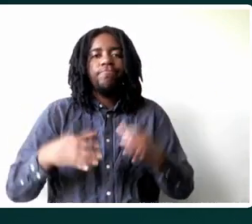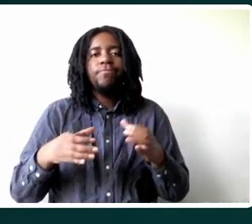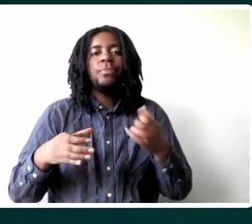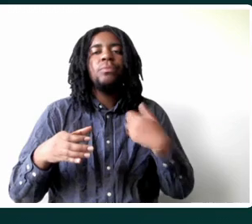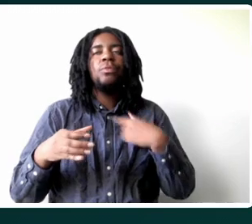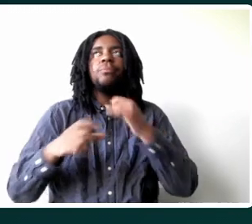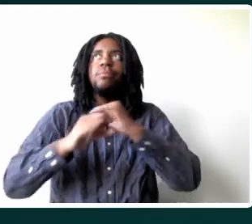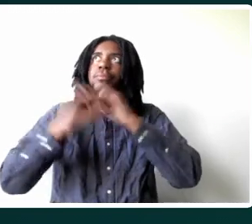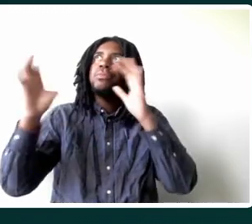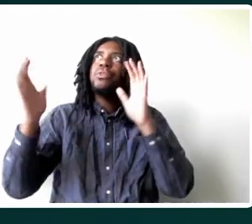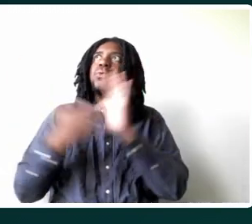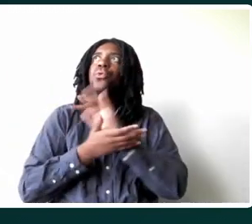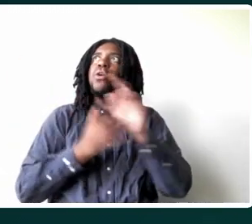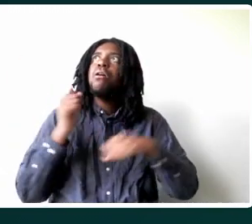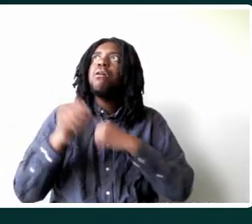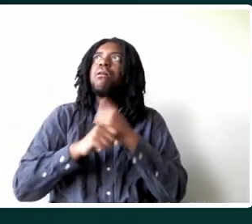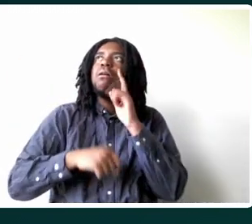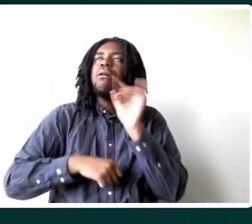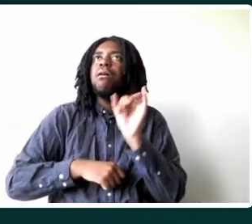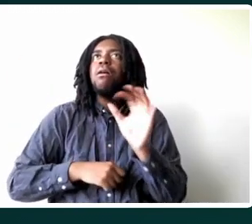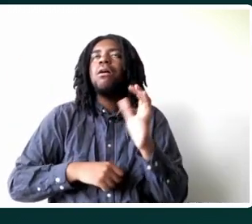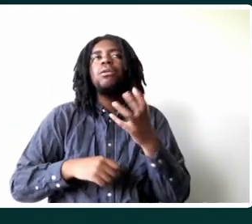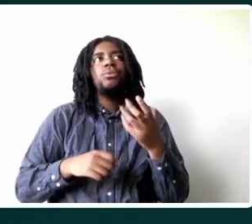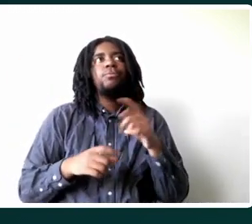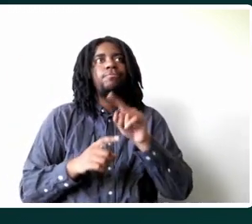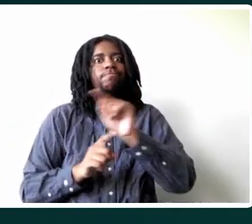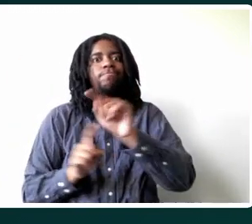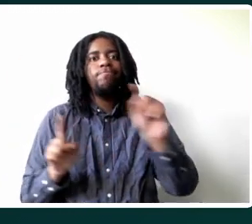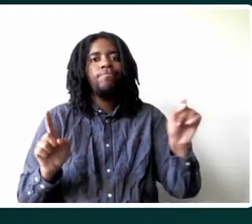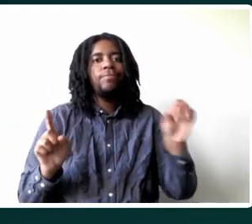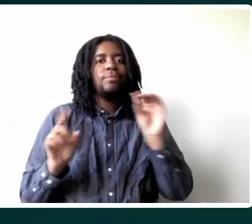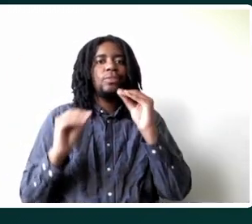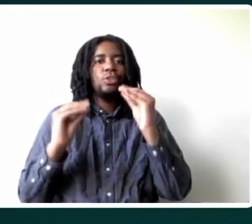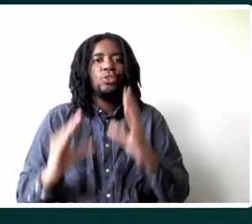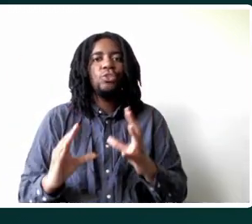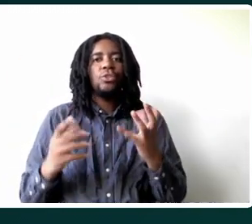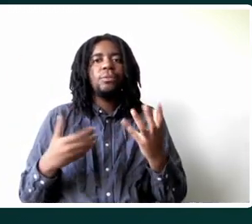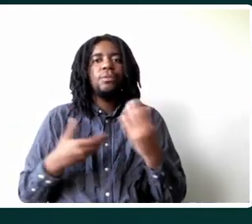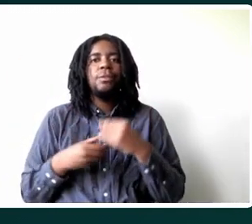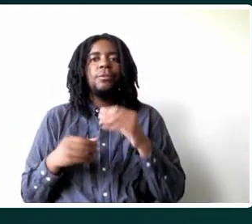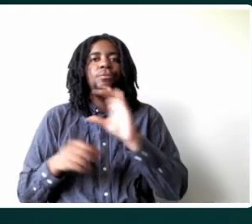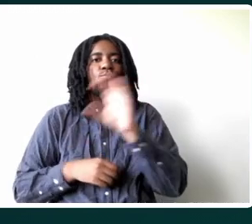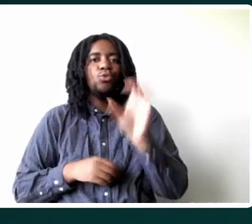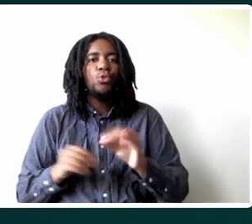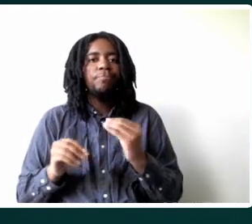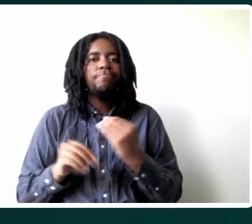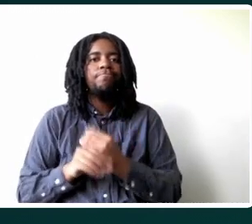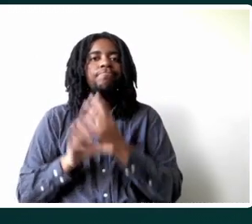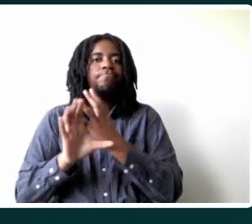all of the teachers that are involved, we had monthly meetings on Zoom. We had a back channel